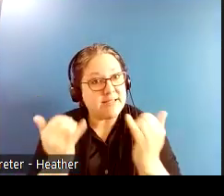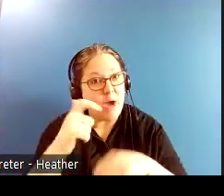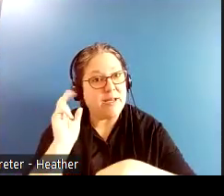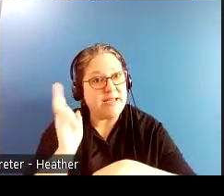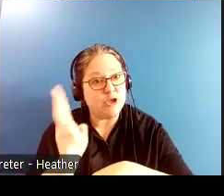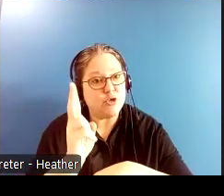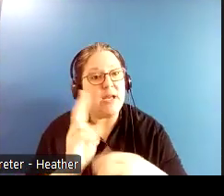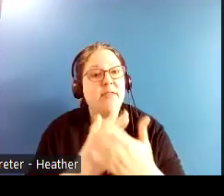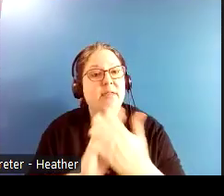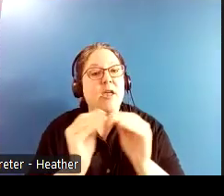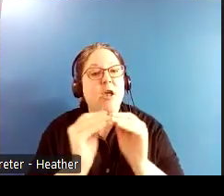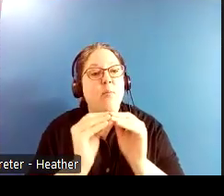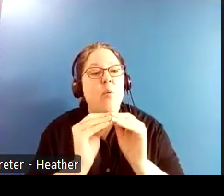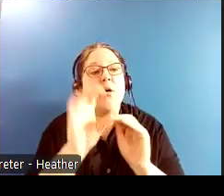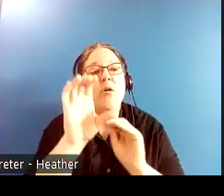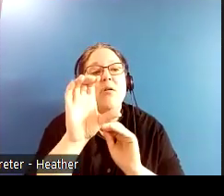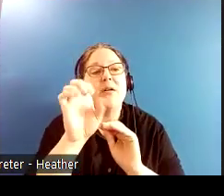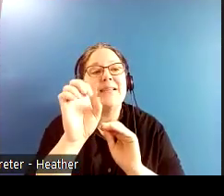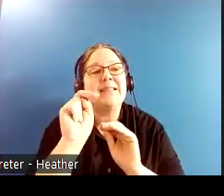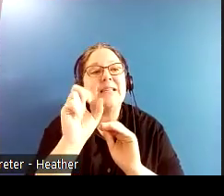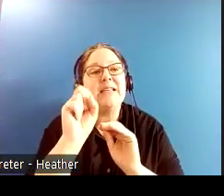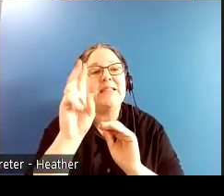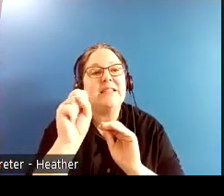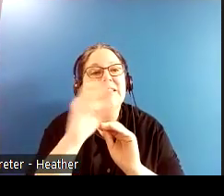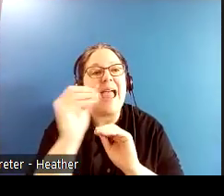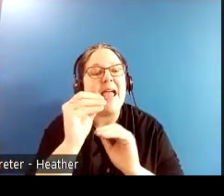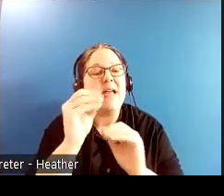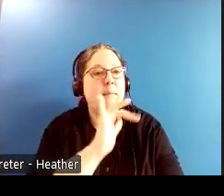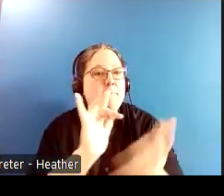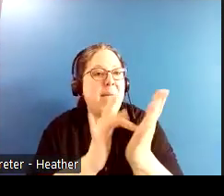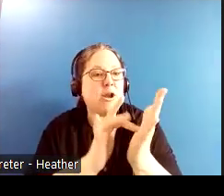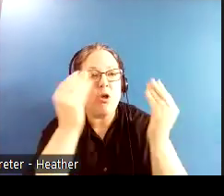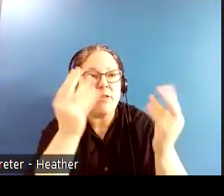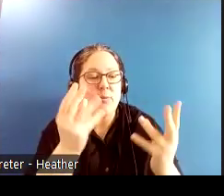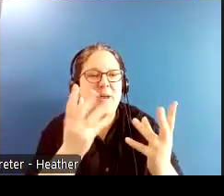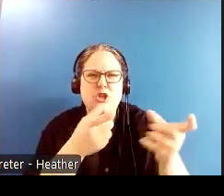census data and systematic medical data to try and manage uh disease and productivity